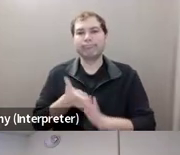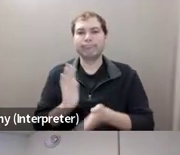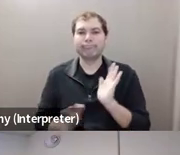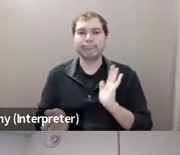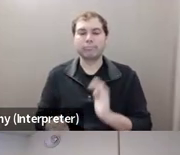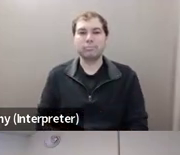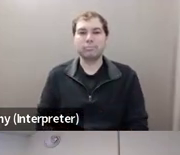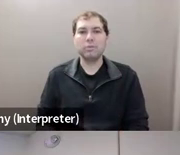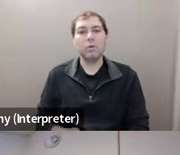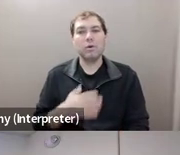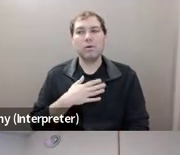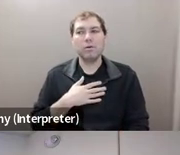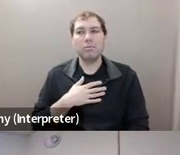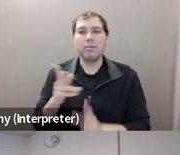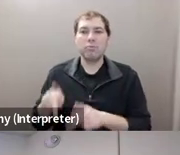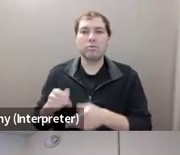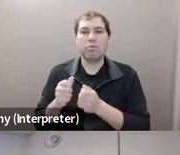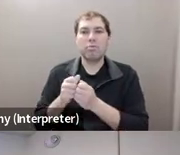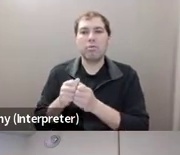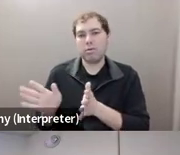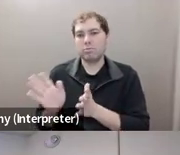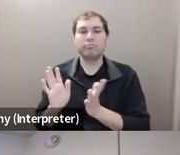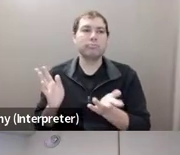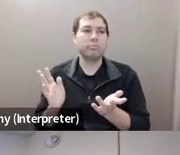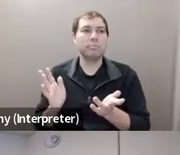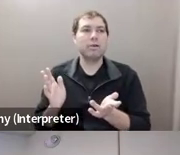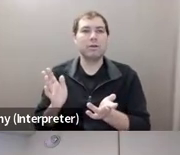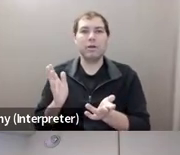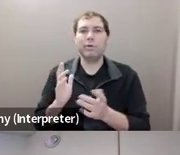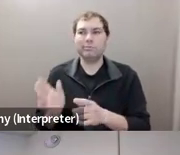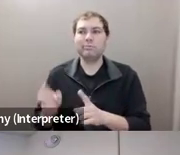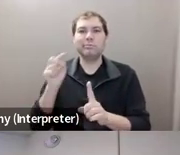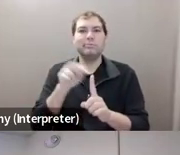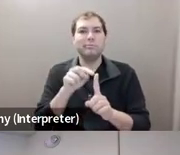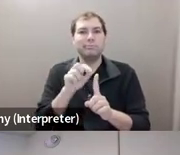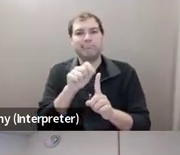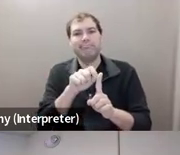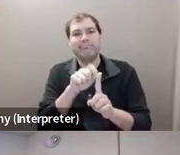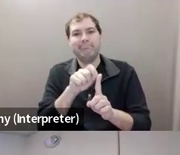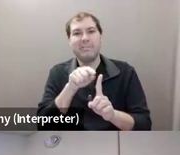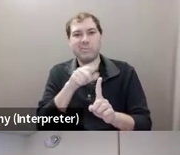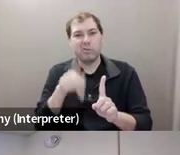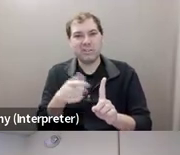Don Posh: or my person lost. Well, if your person lost. Pick on the person that's there. Now. Don Posh: you know, it's like